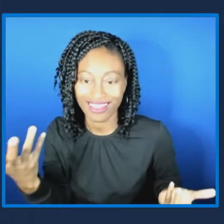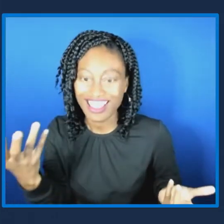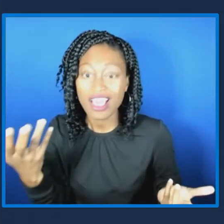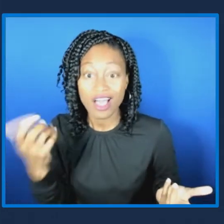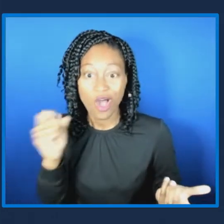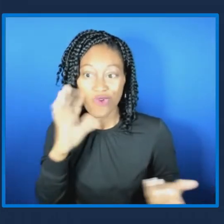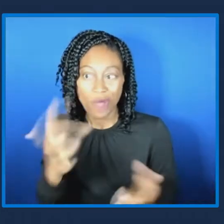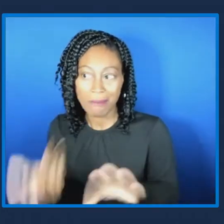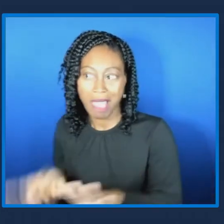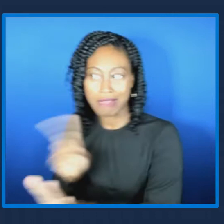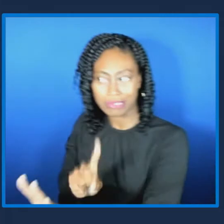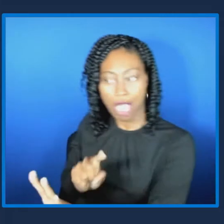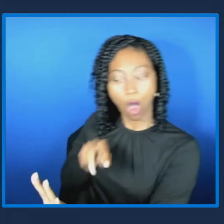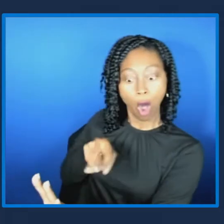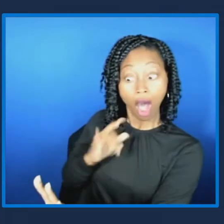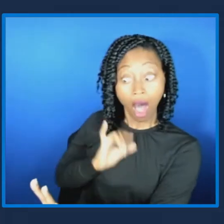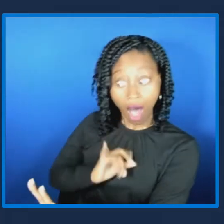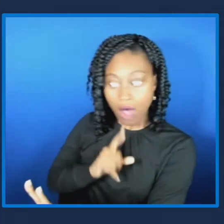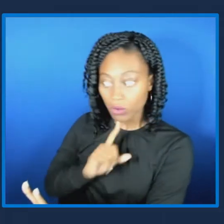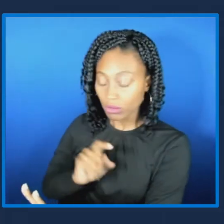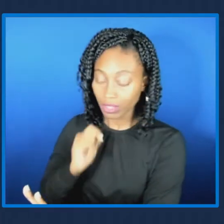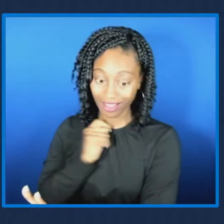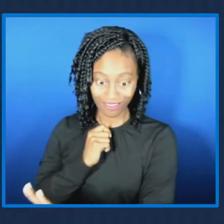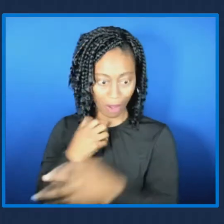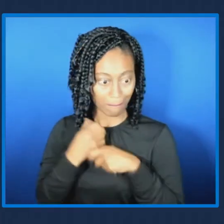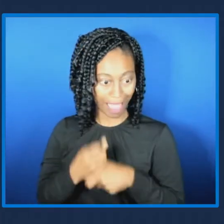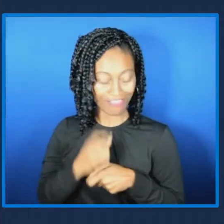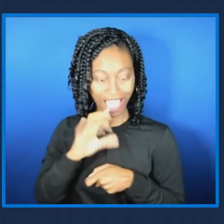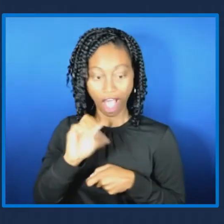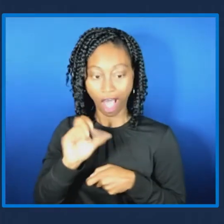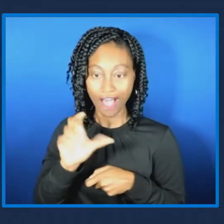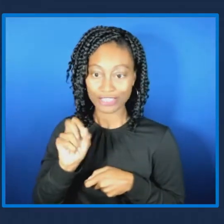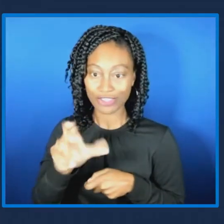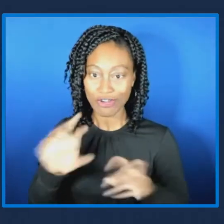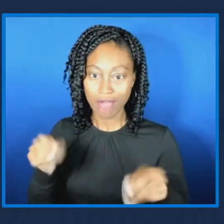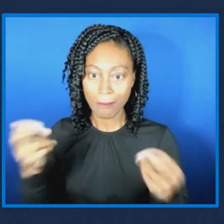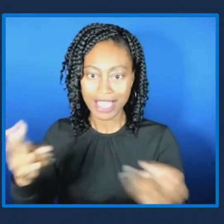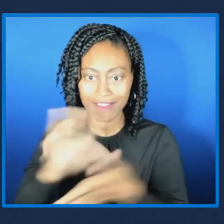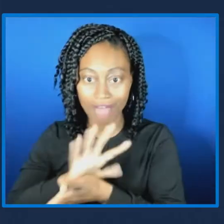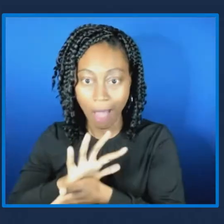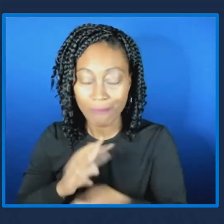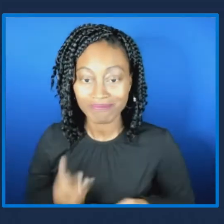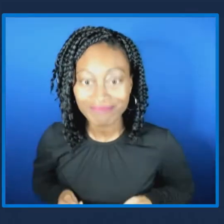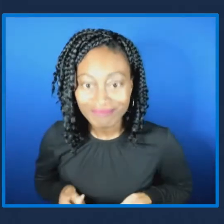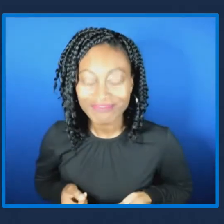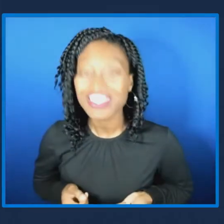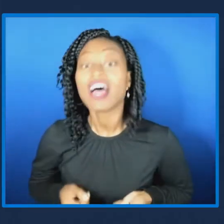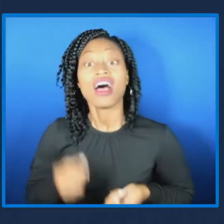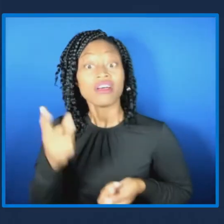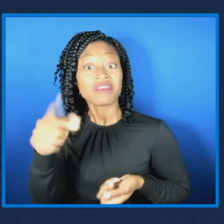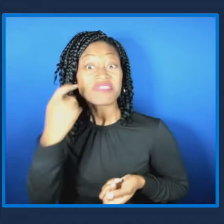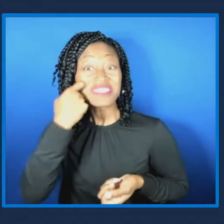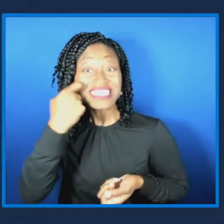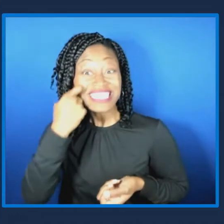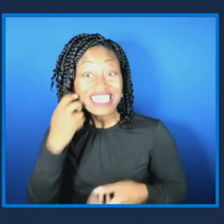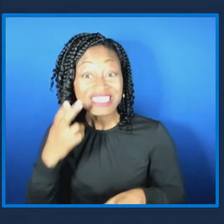at what it took to make an Oscar nominated film. So for those of you who just joined us, I know we've got folks rolling in